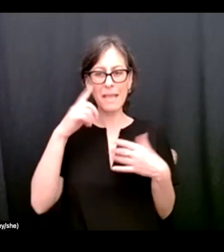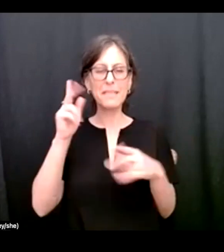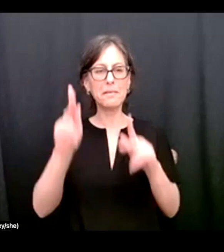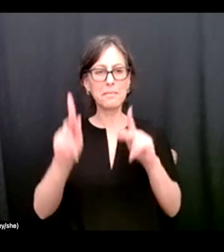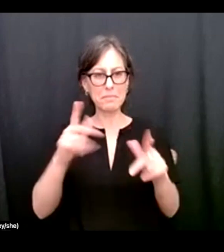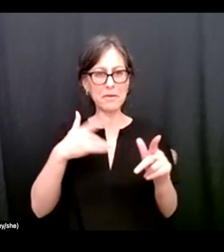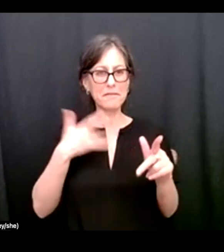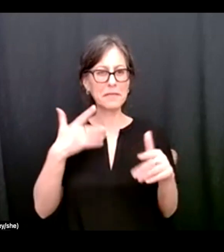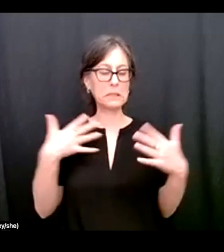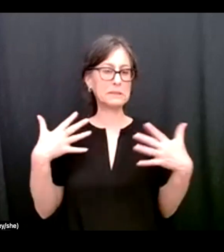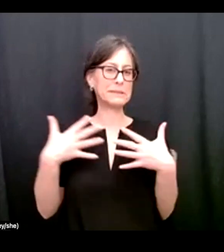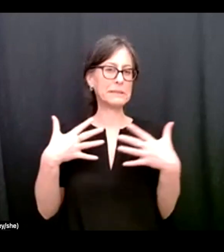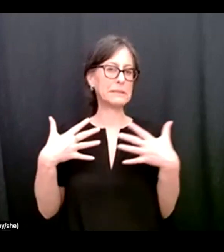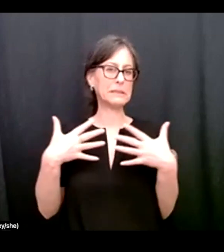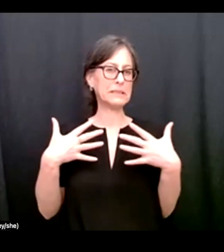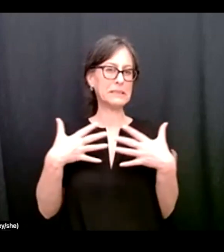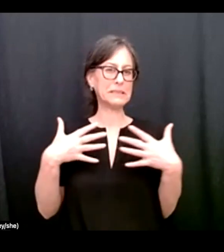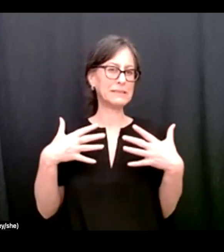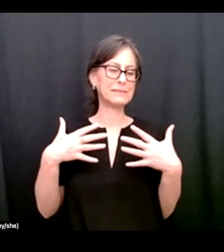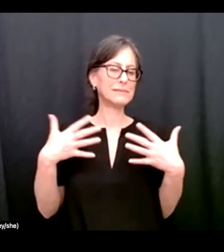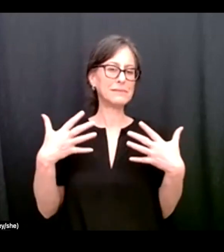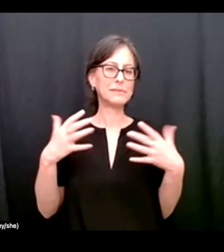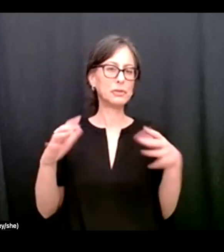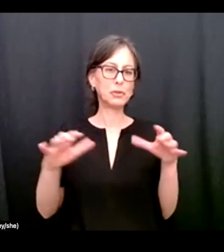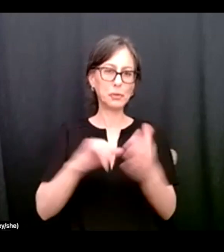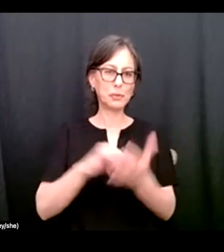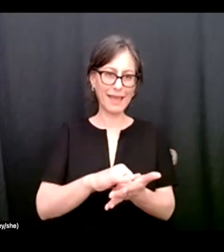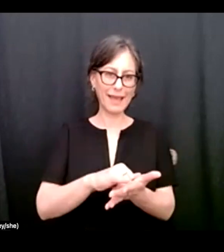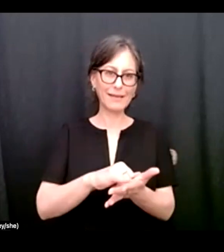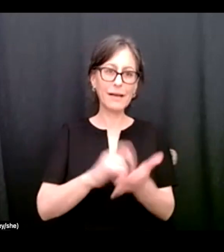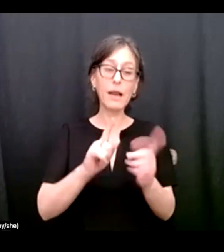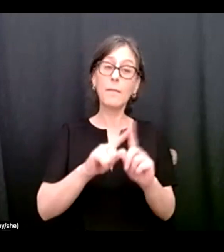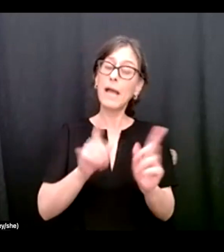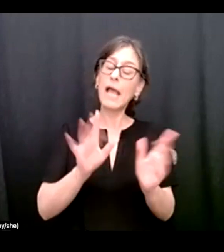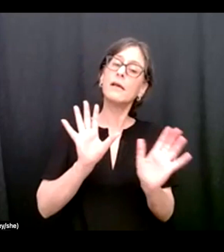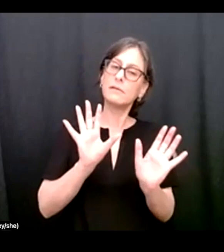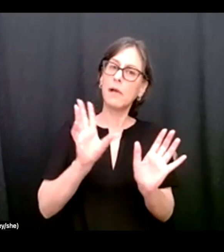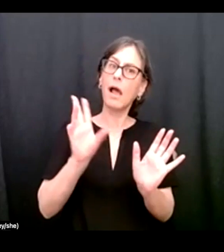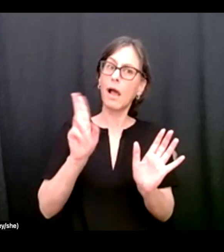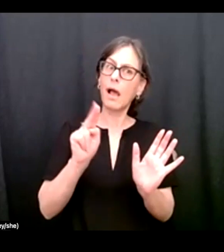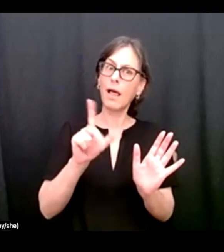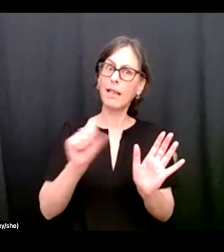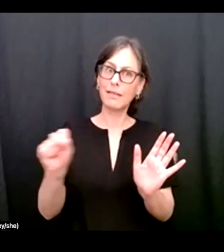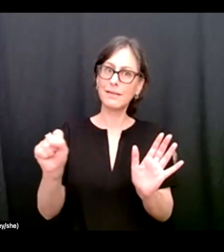scared or whatever to do that. But probably, you know, unless you know, it's a three line poem